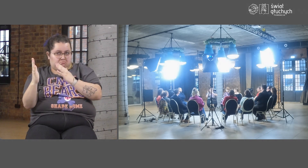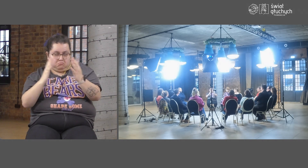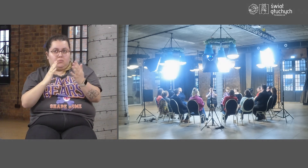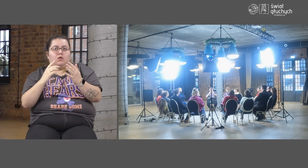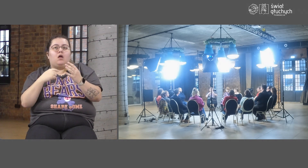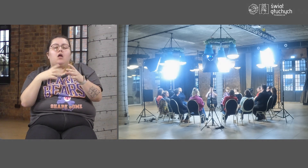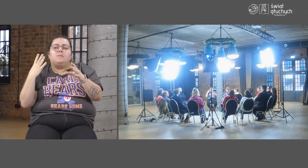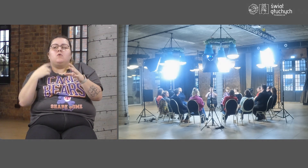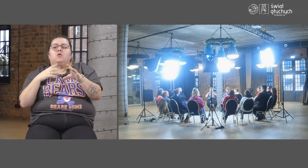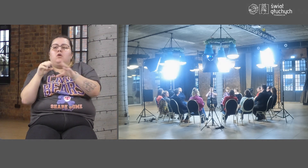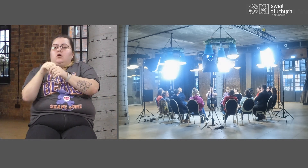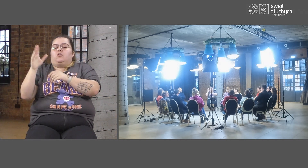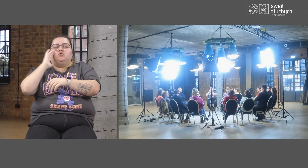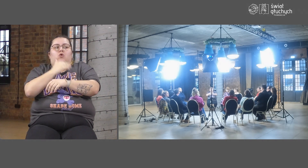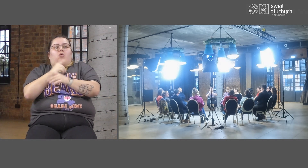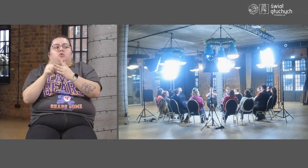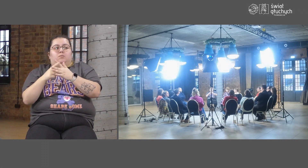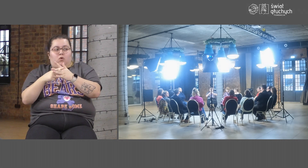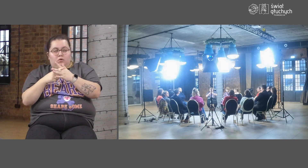at school in Śródborów,